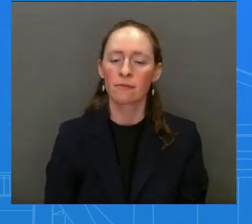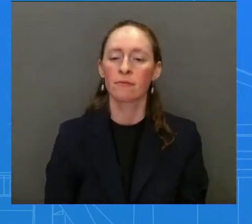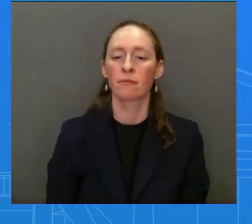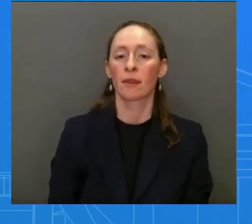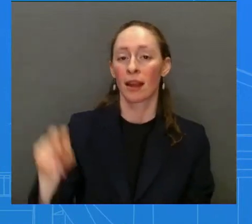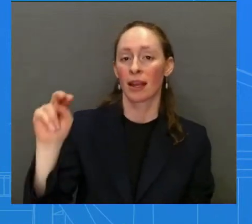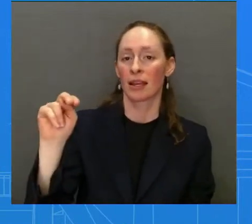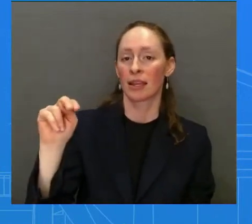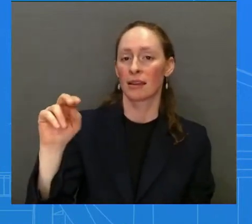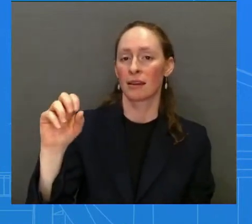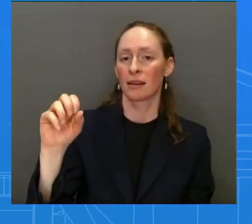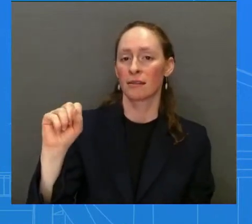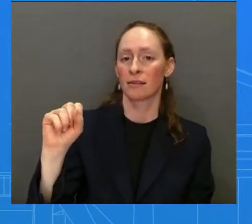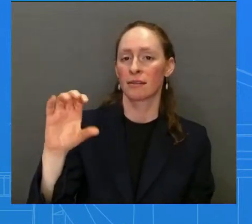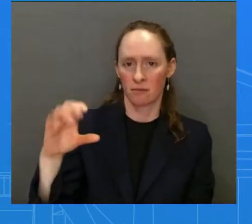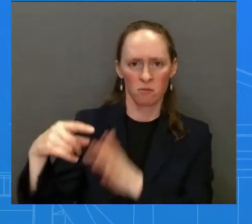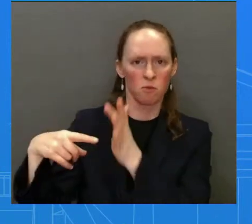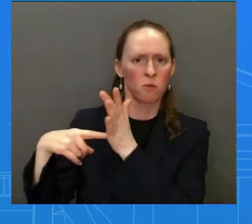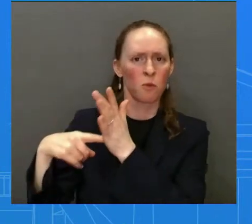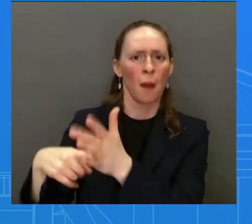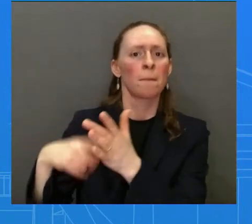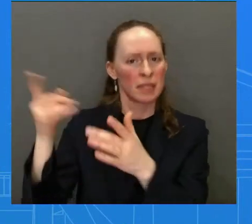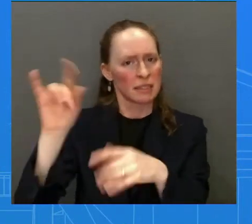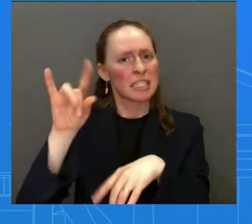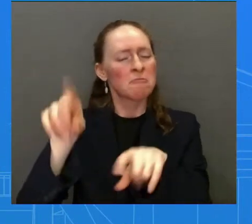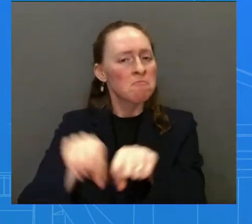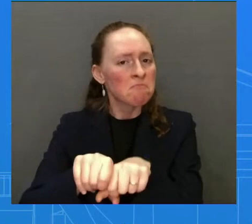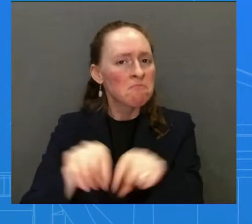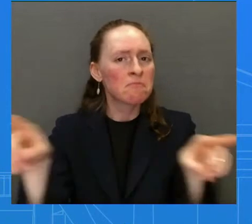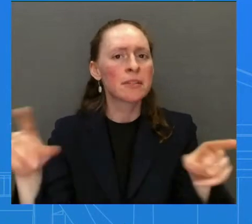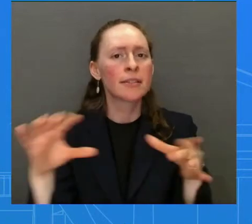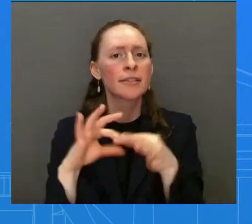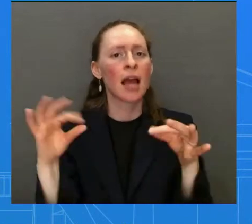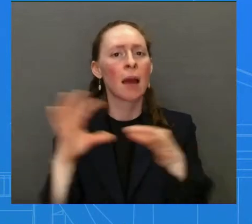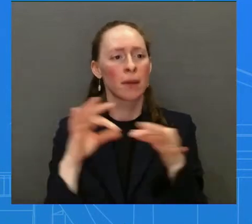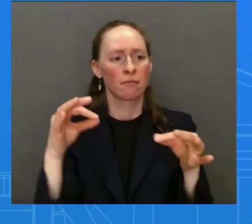especially on this particular issue of the judicial court.